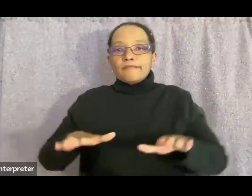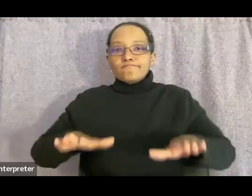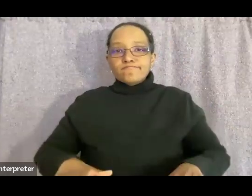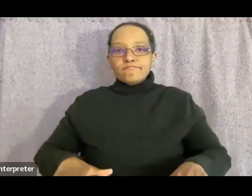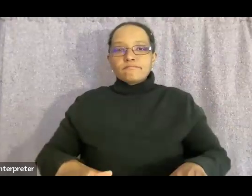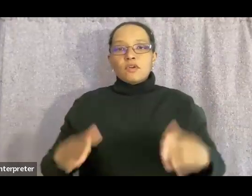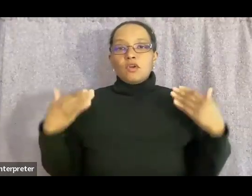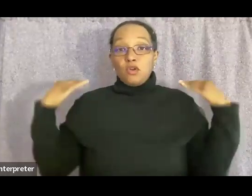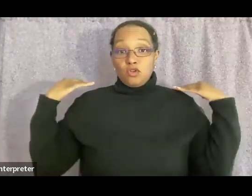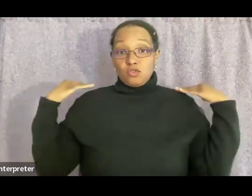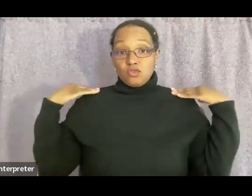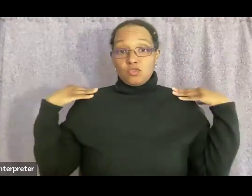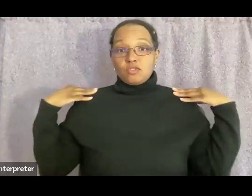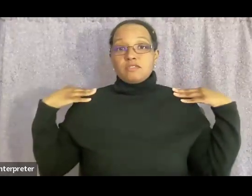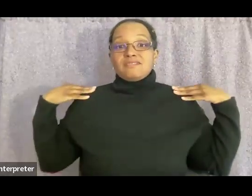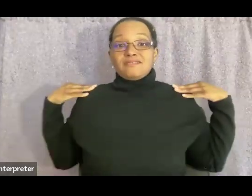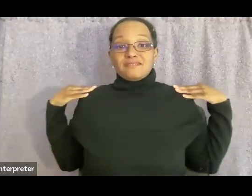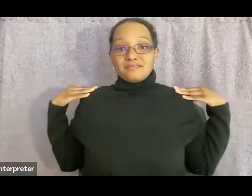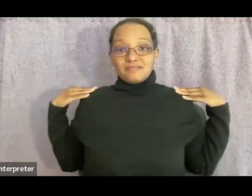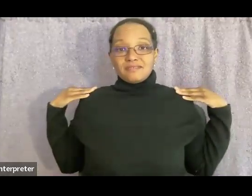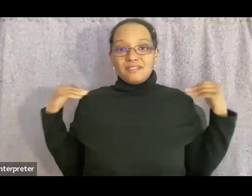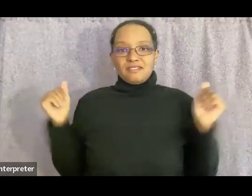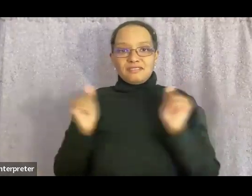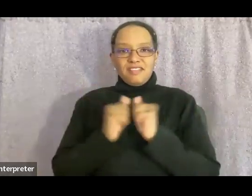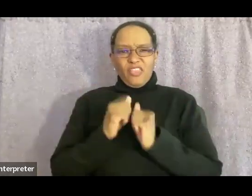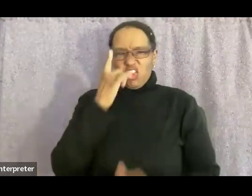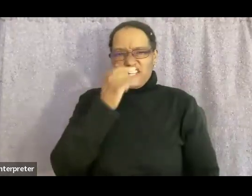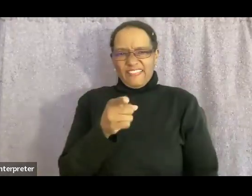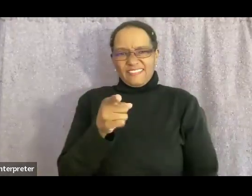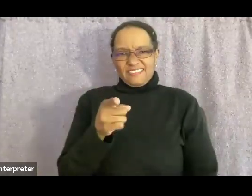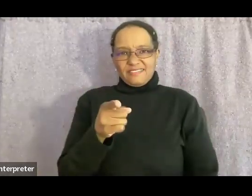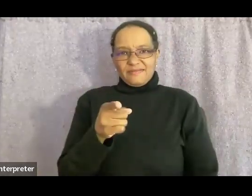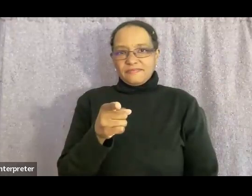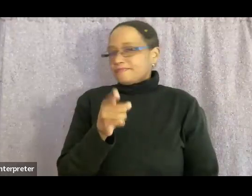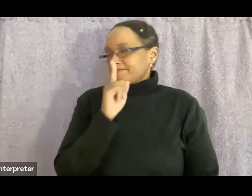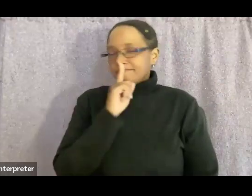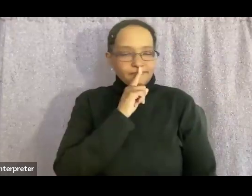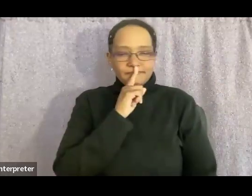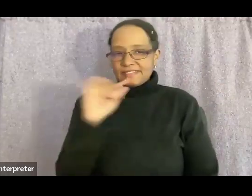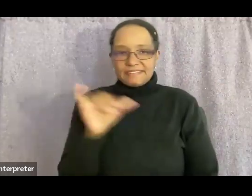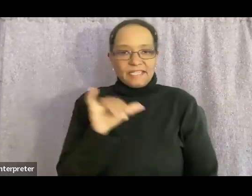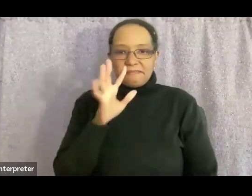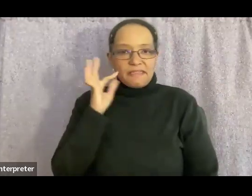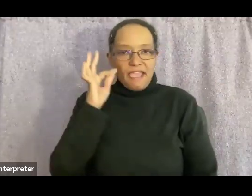I'm turning to the side for demonstration you don't have to move. So, this is not like the cat and cow, where you arch your back.